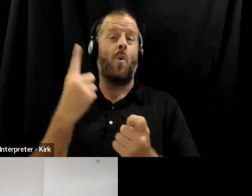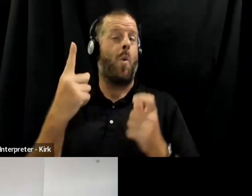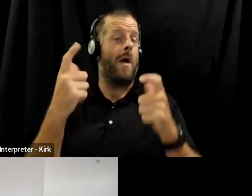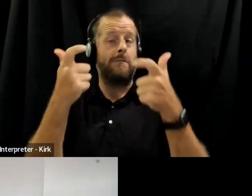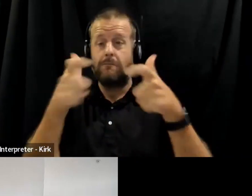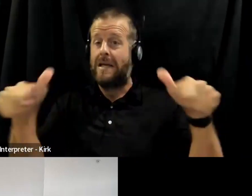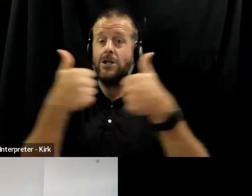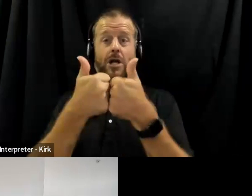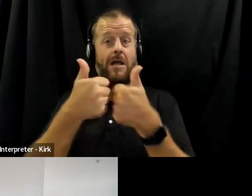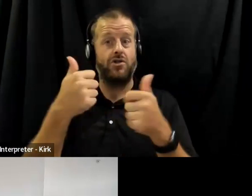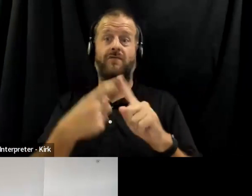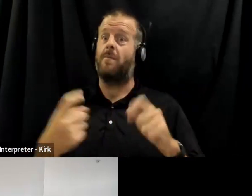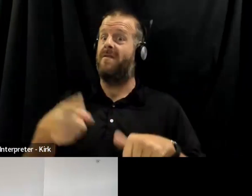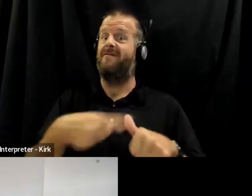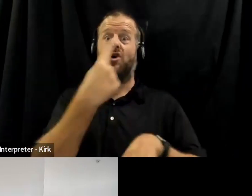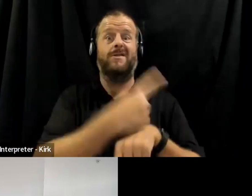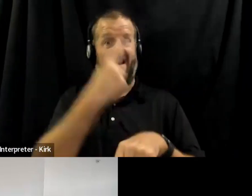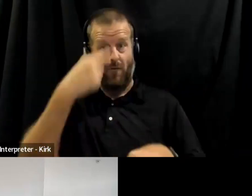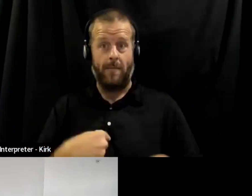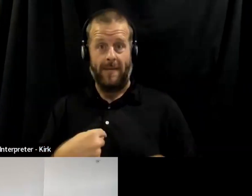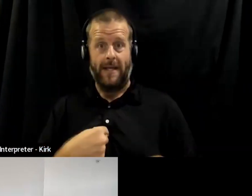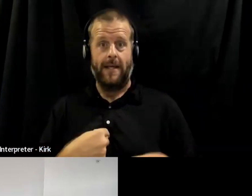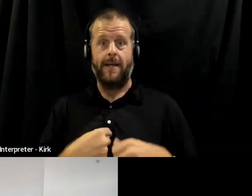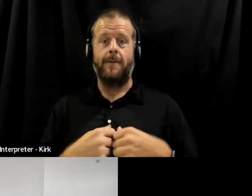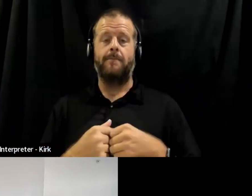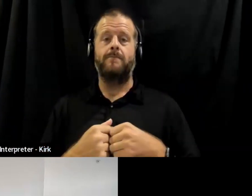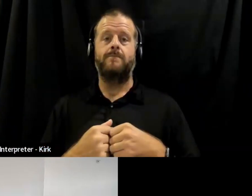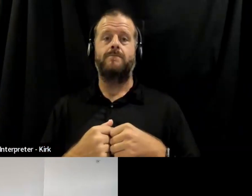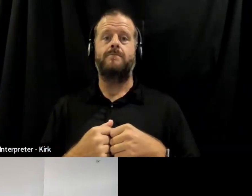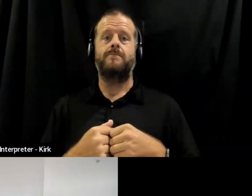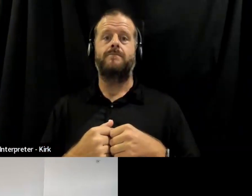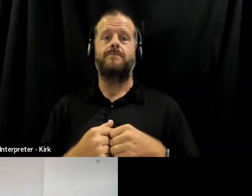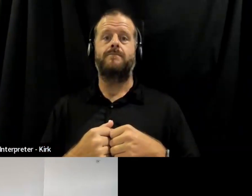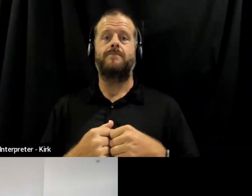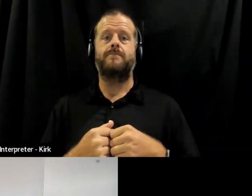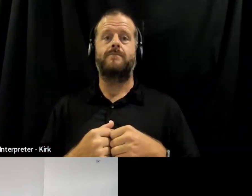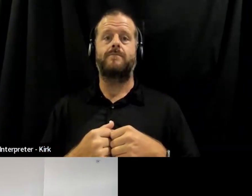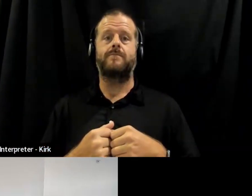difficult from day one, so when I'm doing my